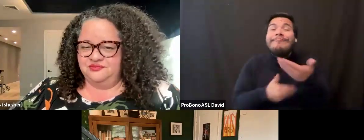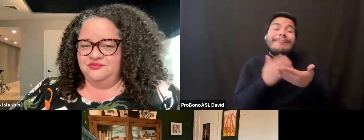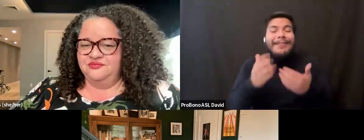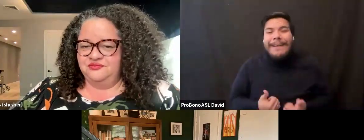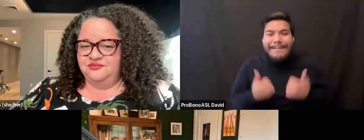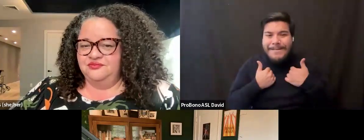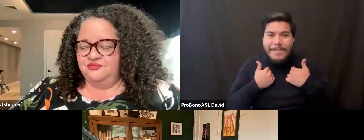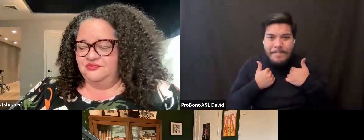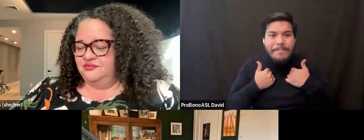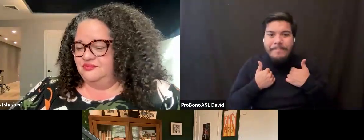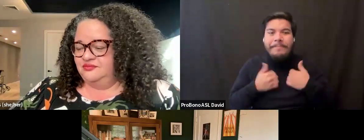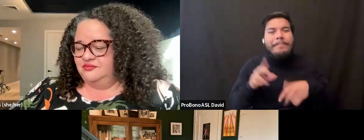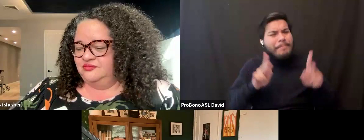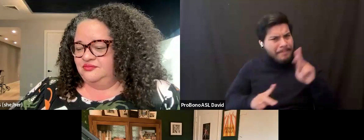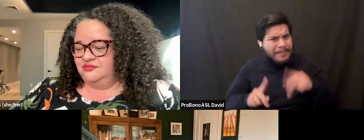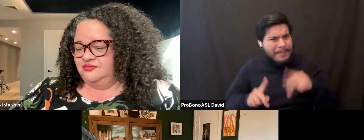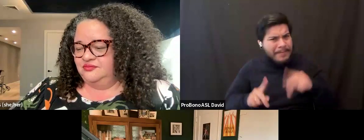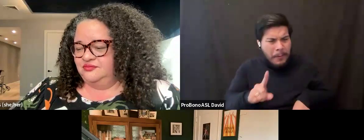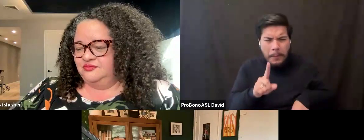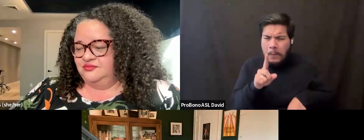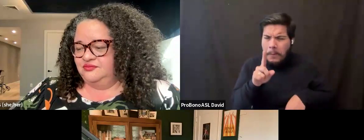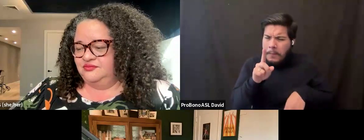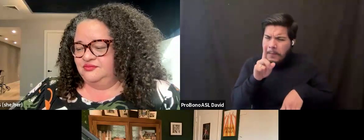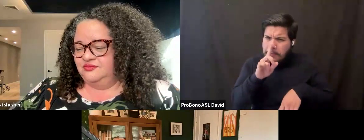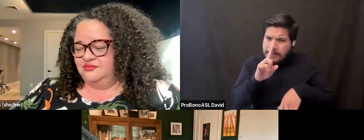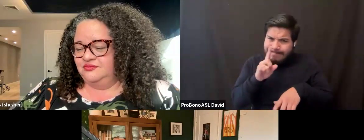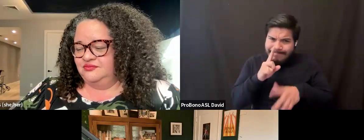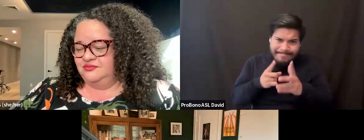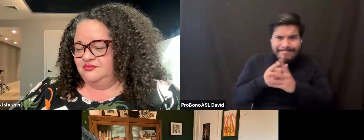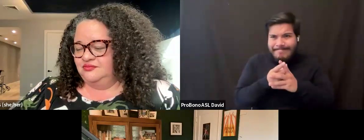folks really dig in their own resistance because I think it feels like an